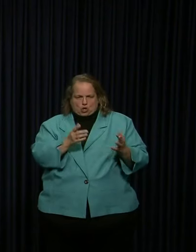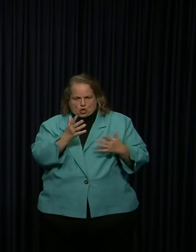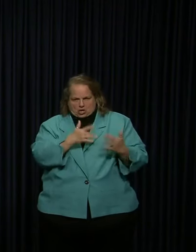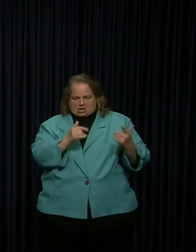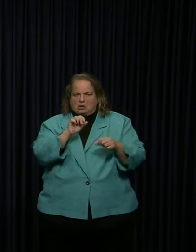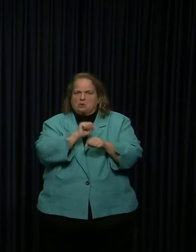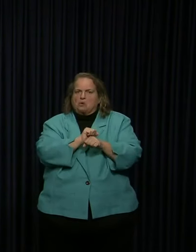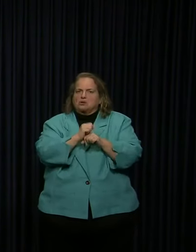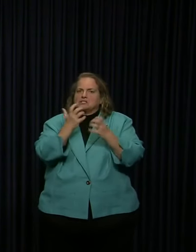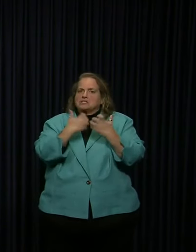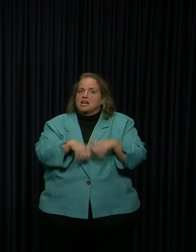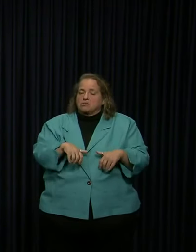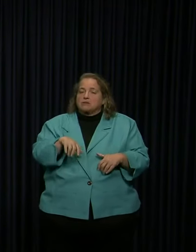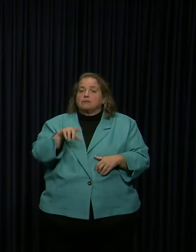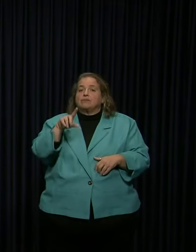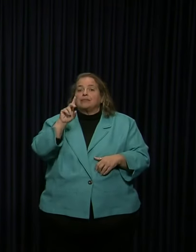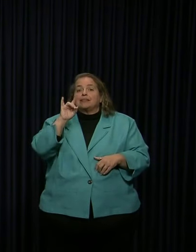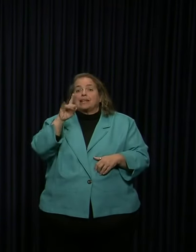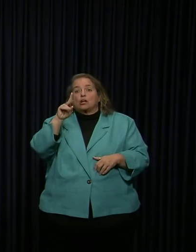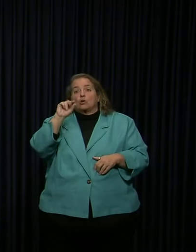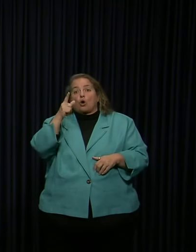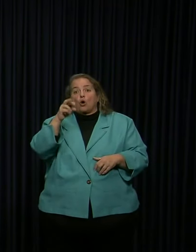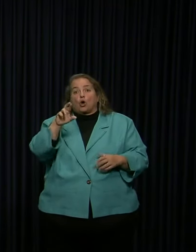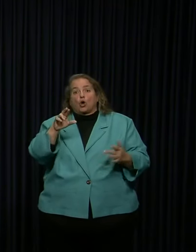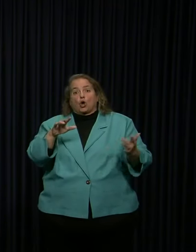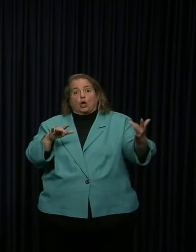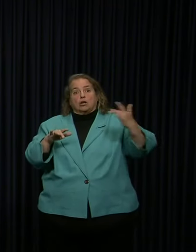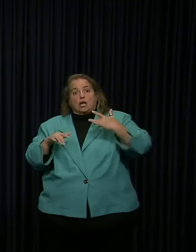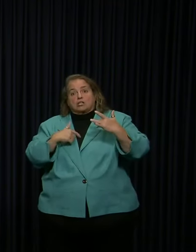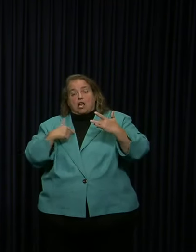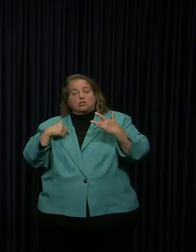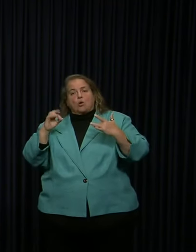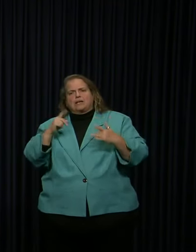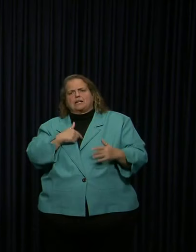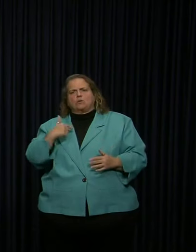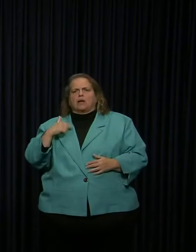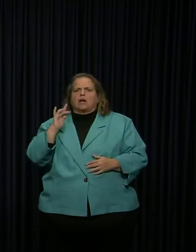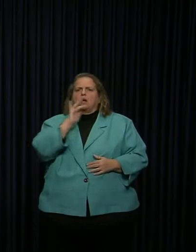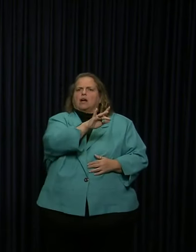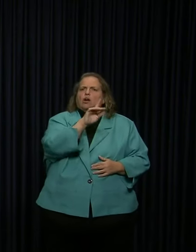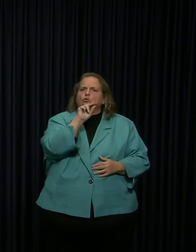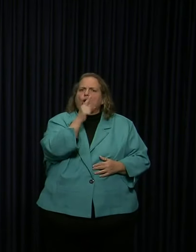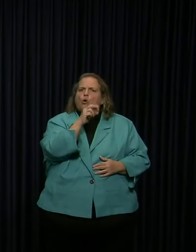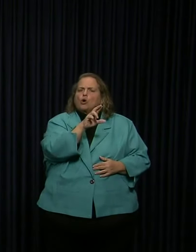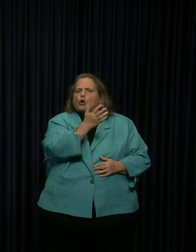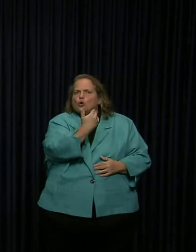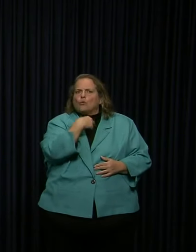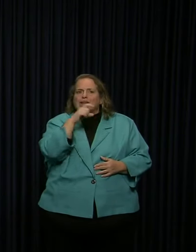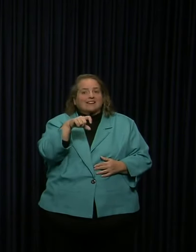[NOT AUDIBLE] ON BUSINESSES AND REOPEN THE GENERAL. SHOULD ANY CONVERSATIONS WITH